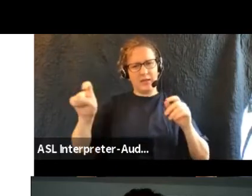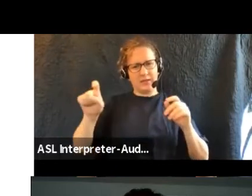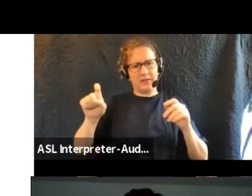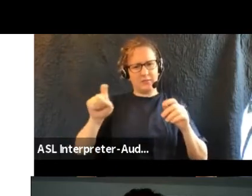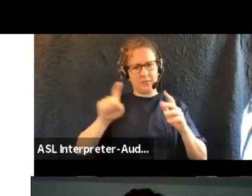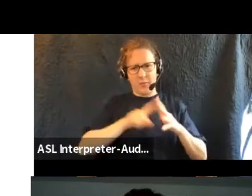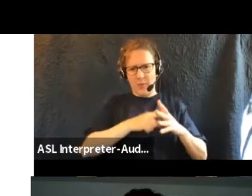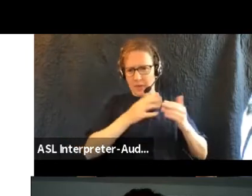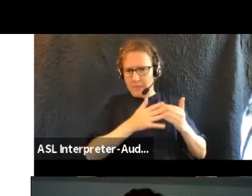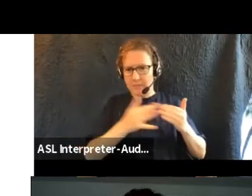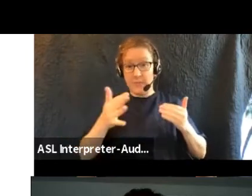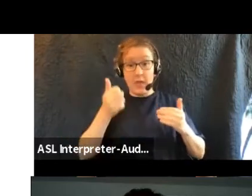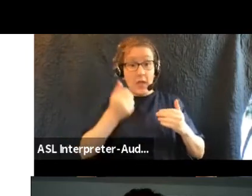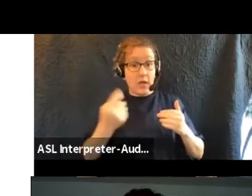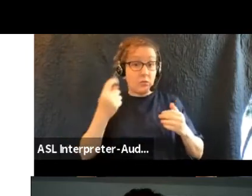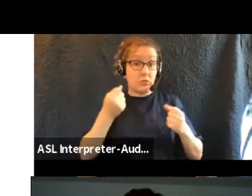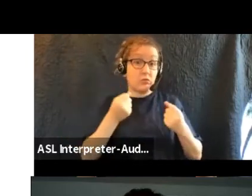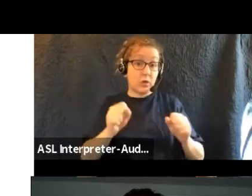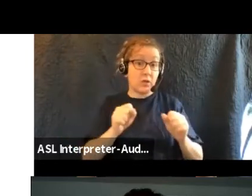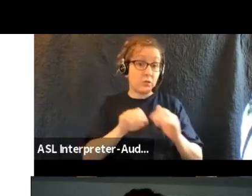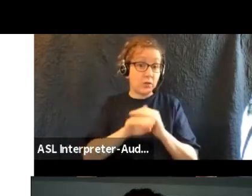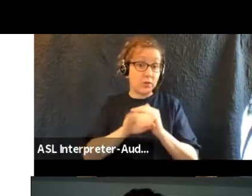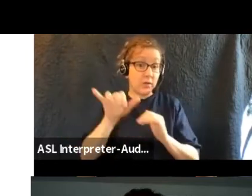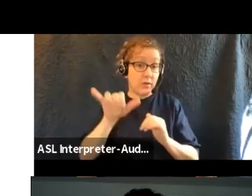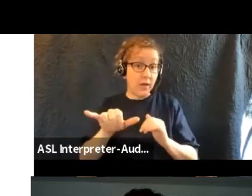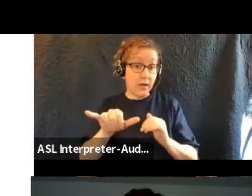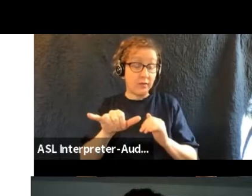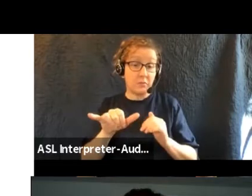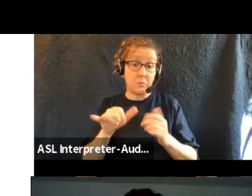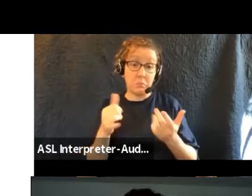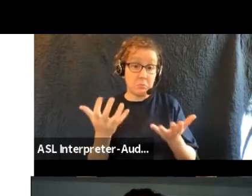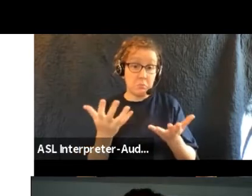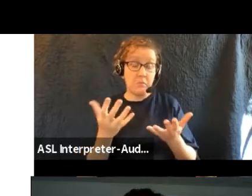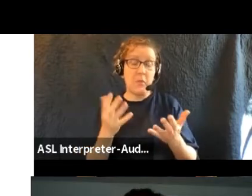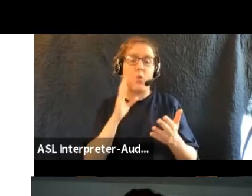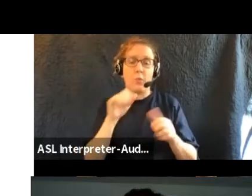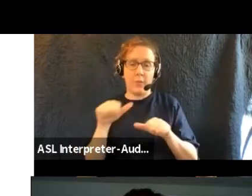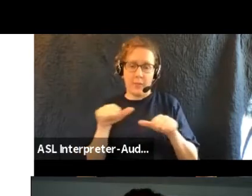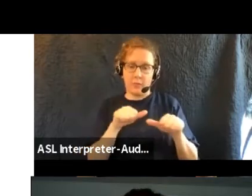who was trying to access it would be able to, would be able to do so.